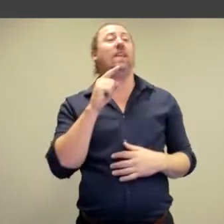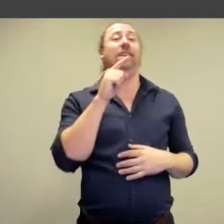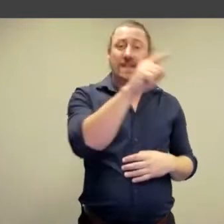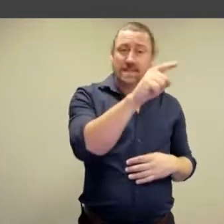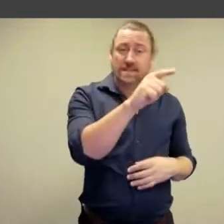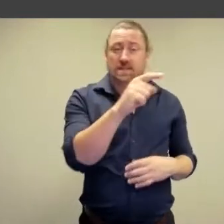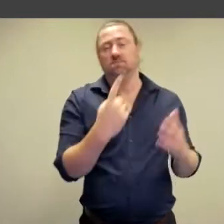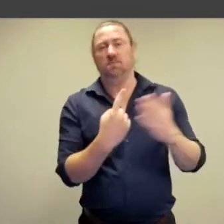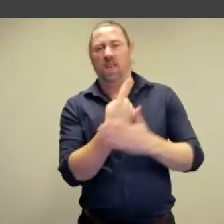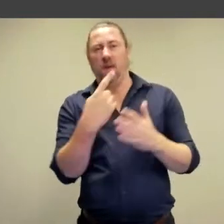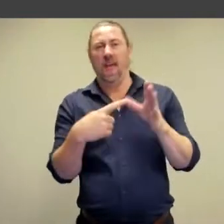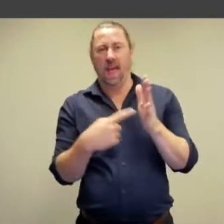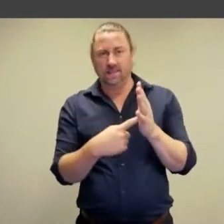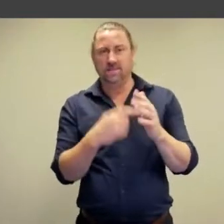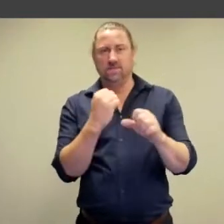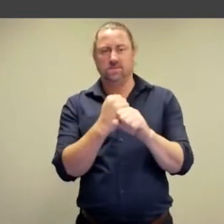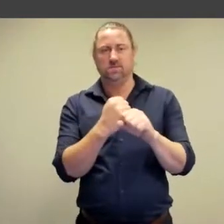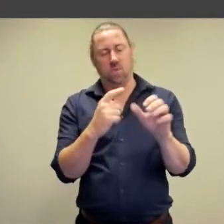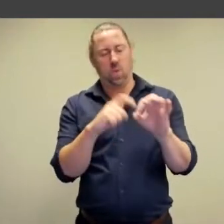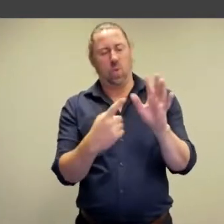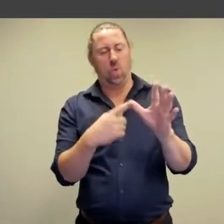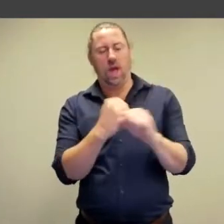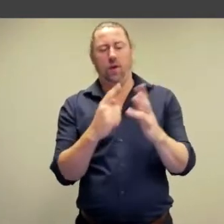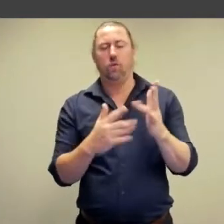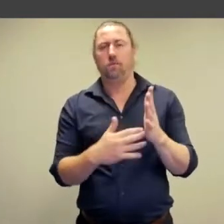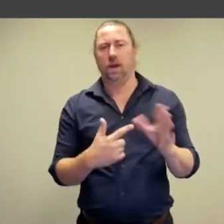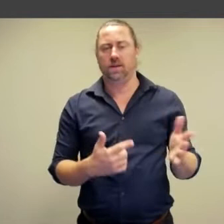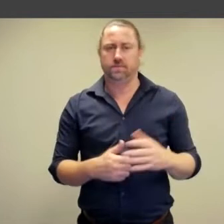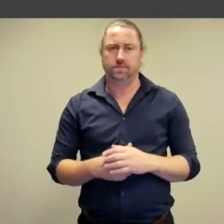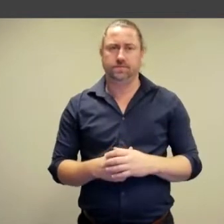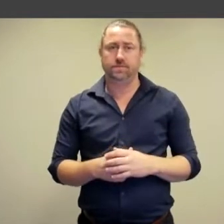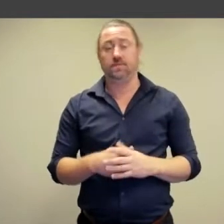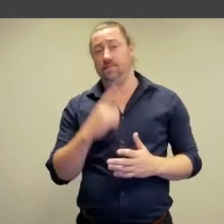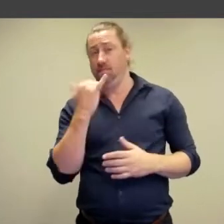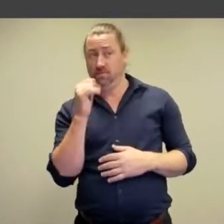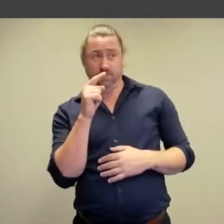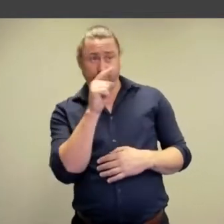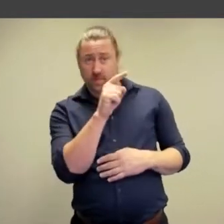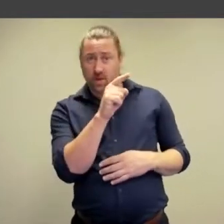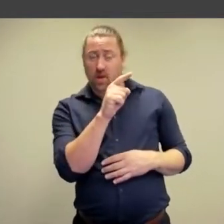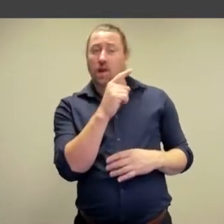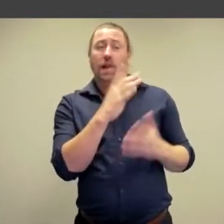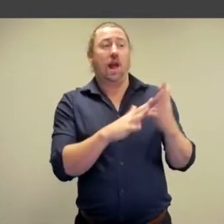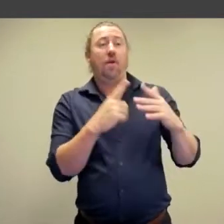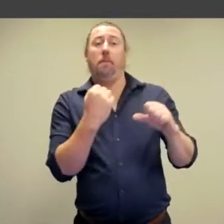in the Gallery. We could also maybe say that the production values of this